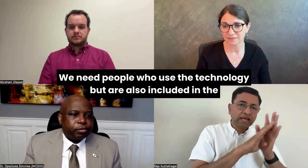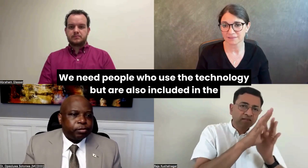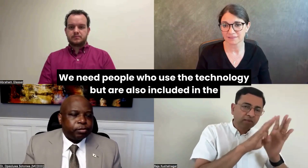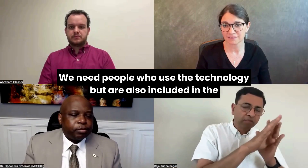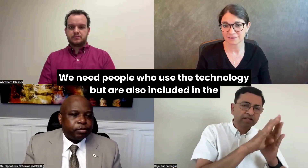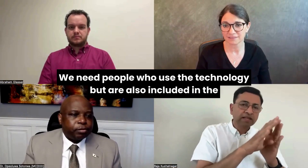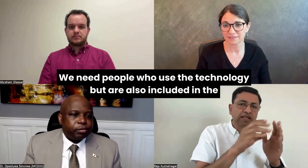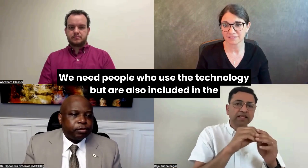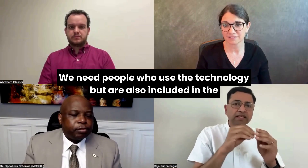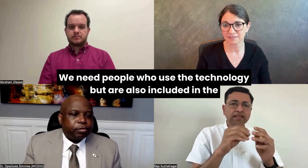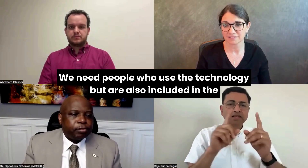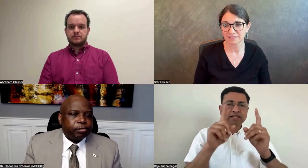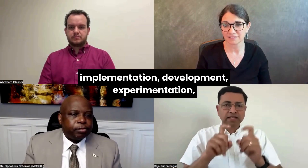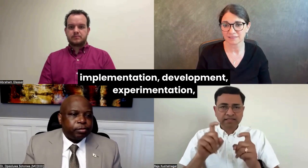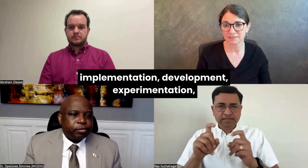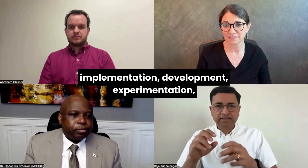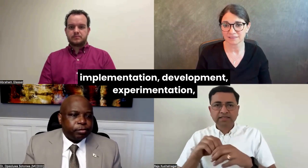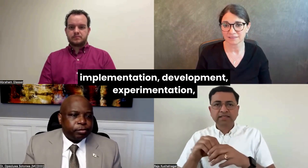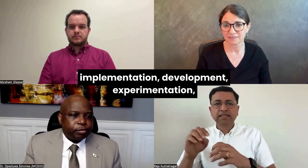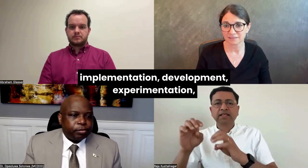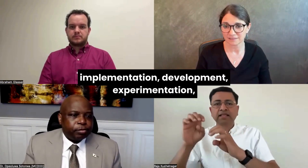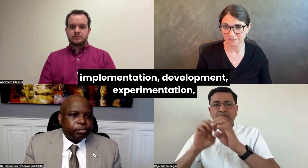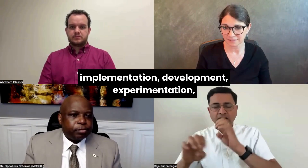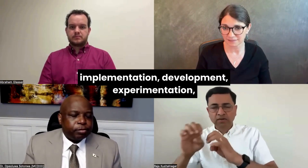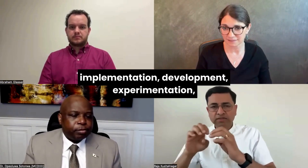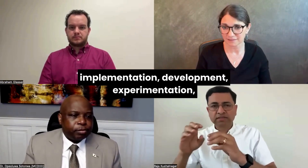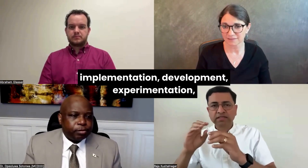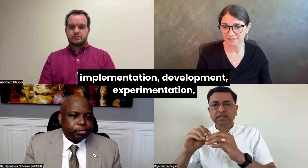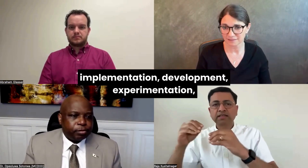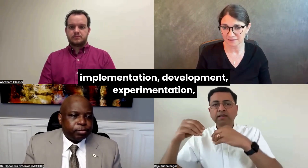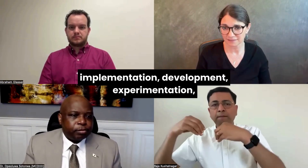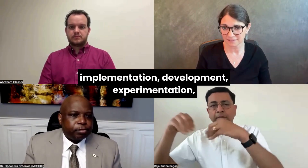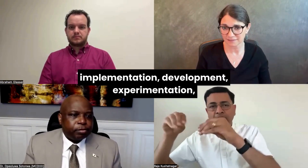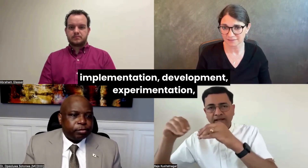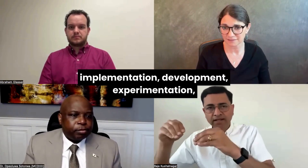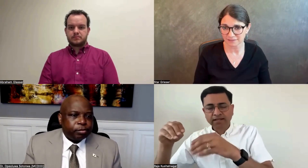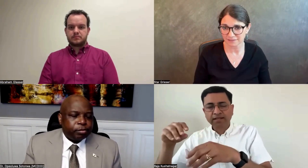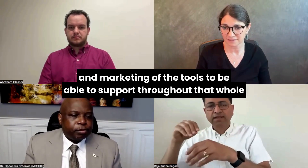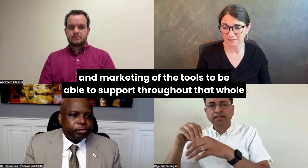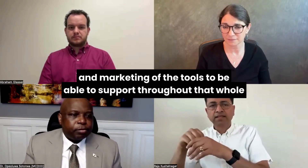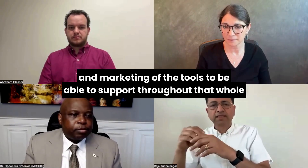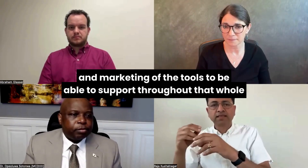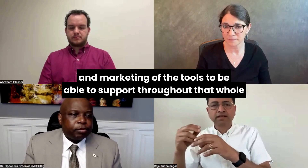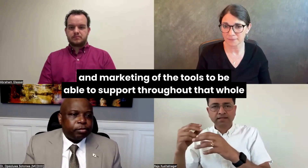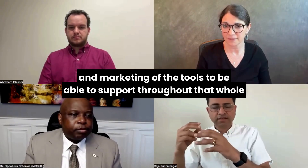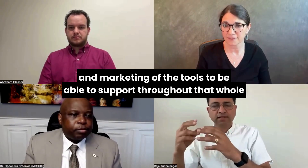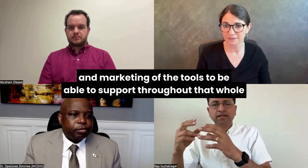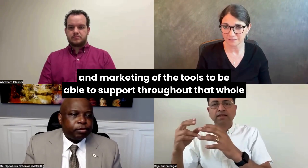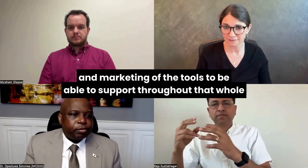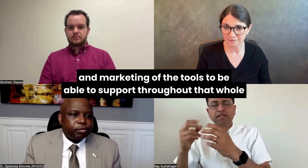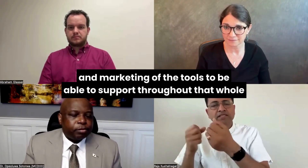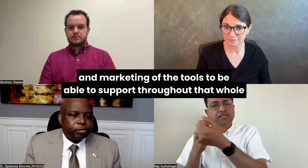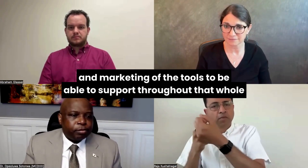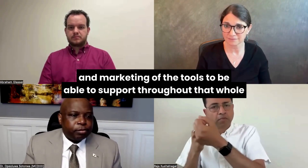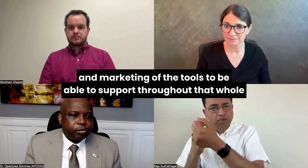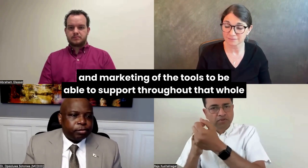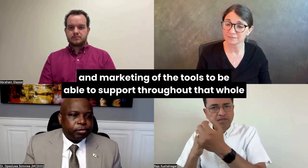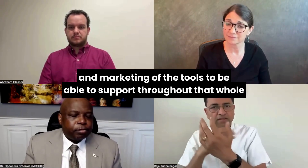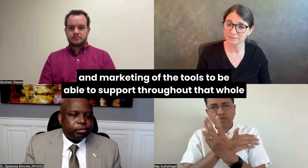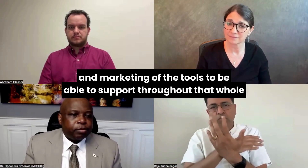implementation, development, experimentation, and marketing of the tools to be able to support throughout that whole